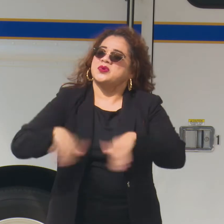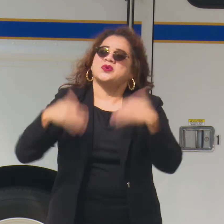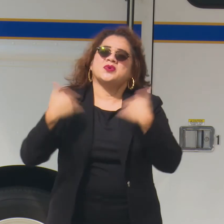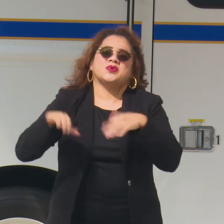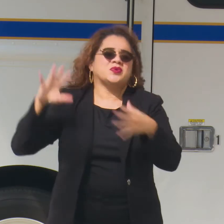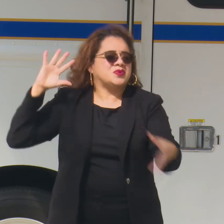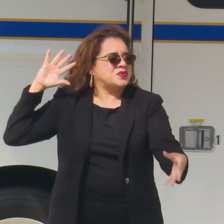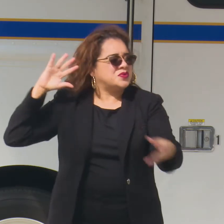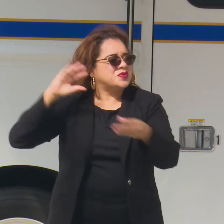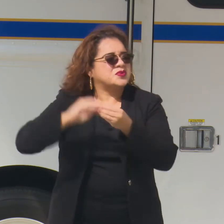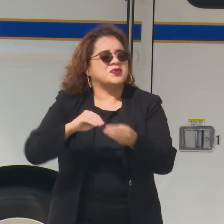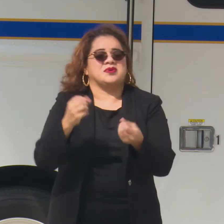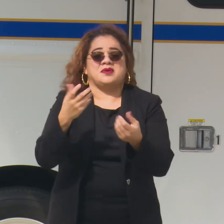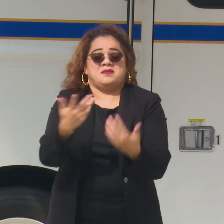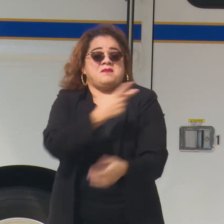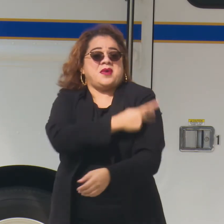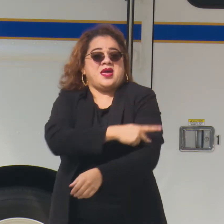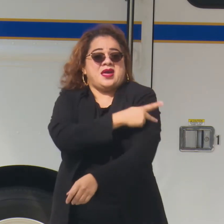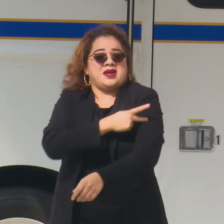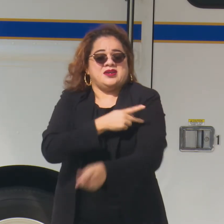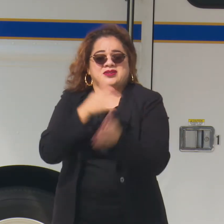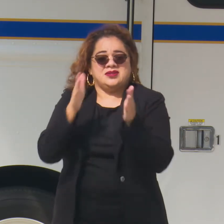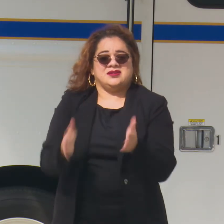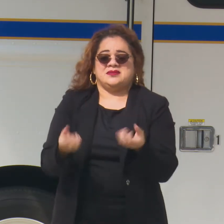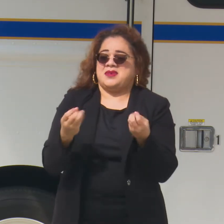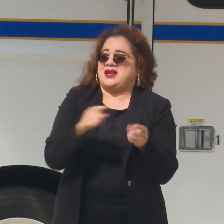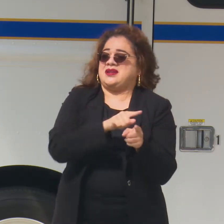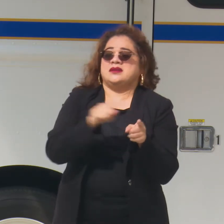undocumented and there were immigrants at her clinic